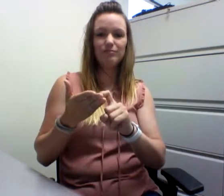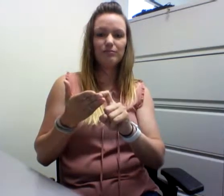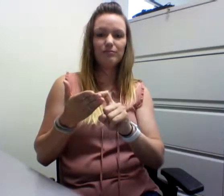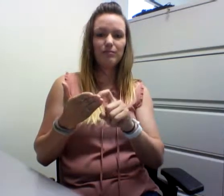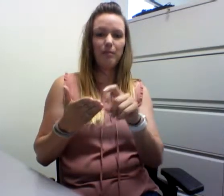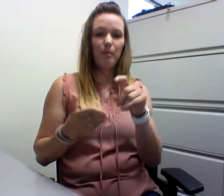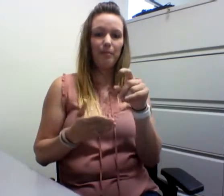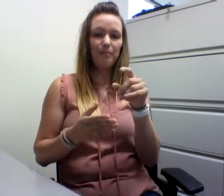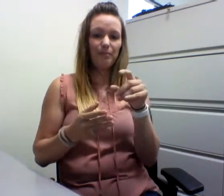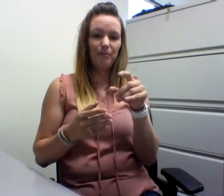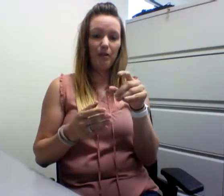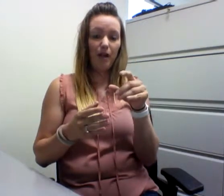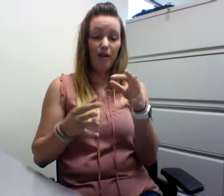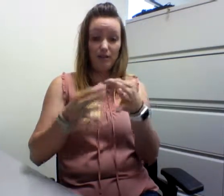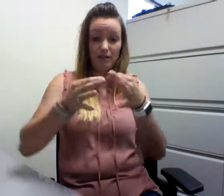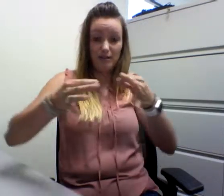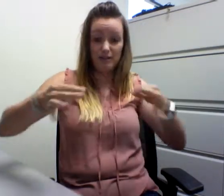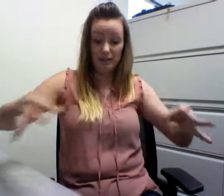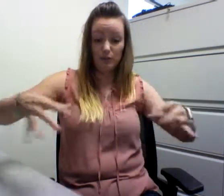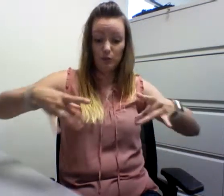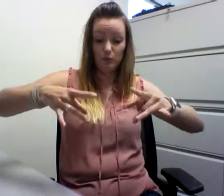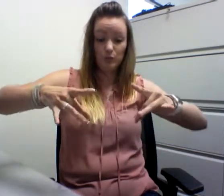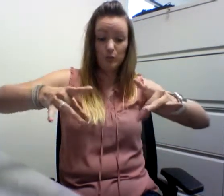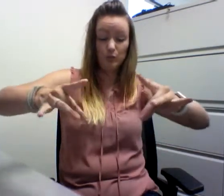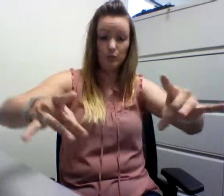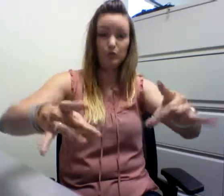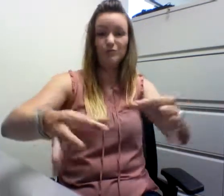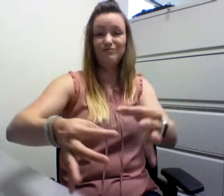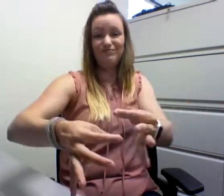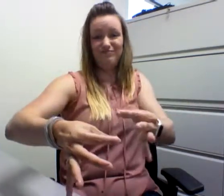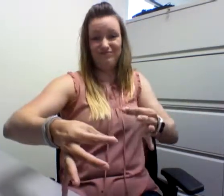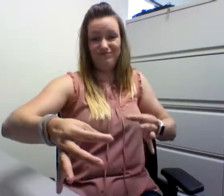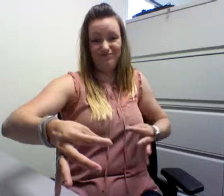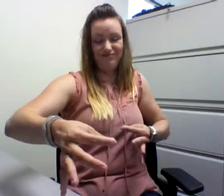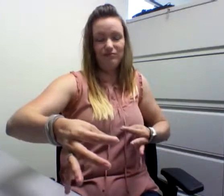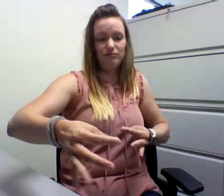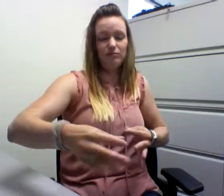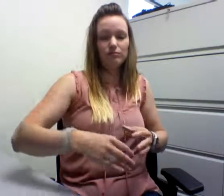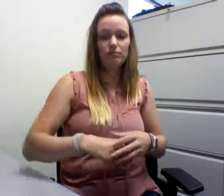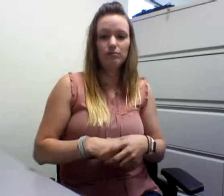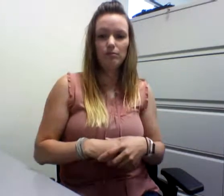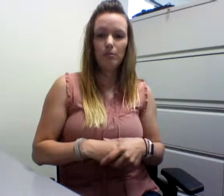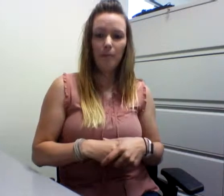have recognizable language acquisition delays